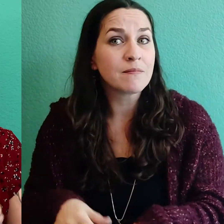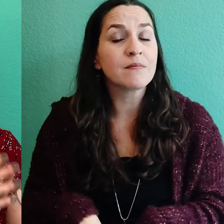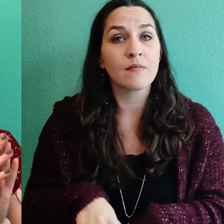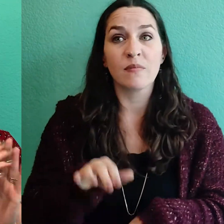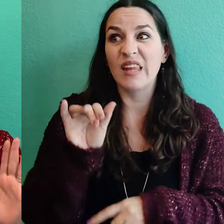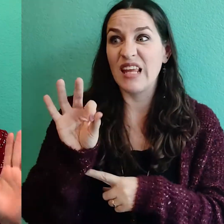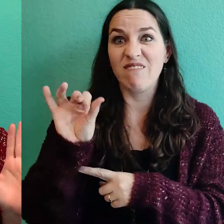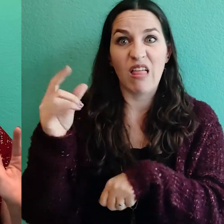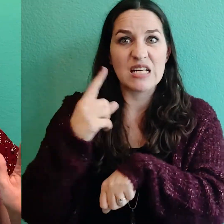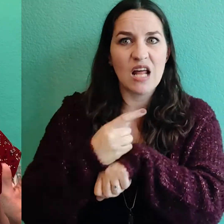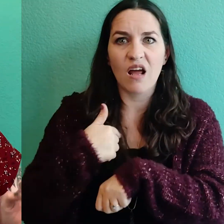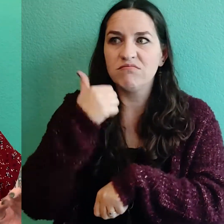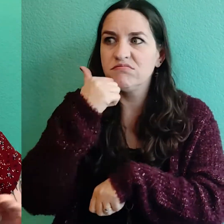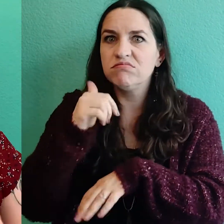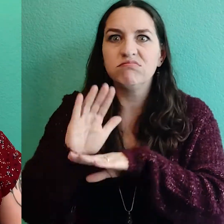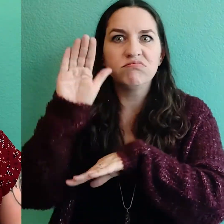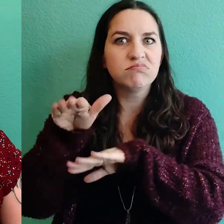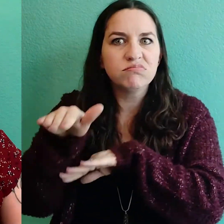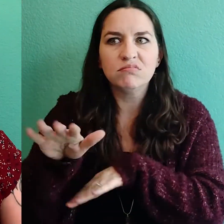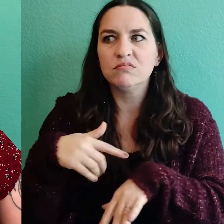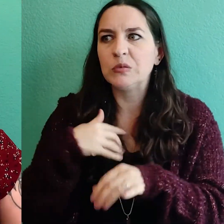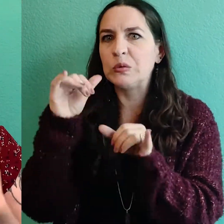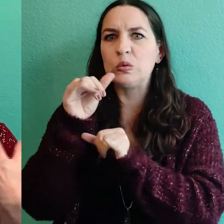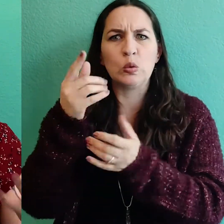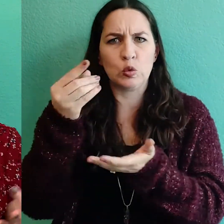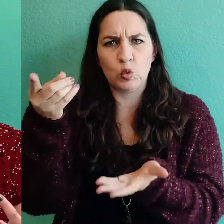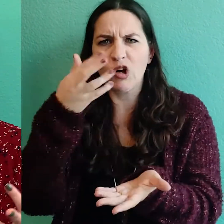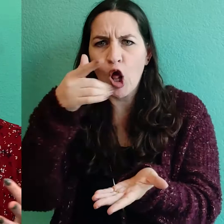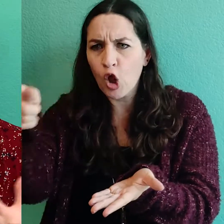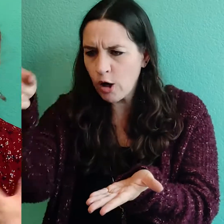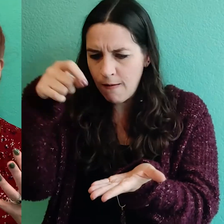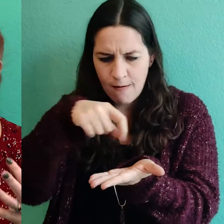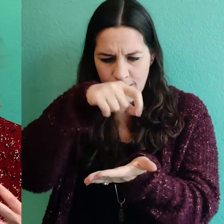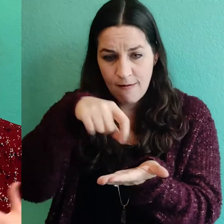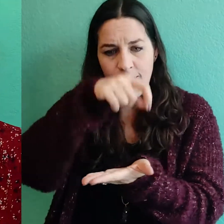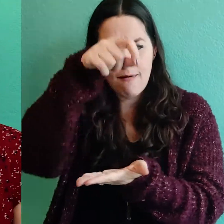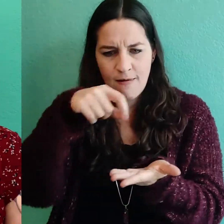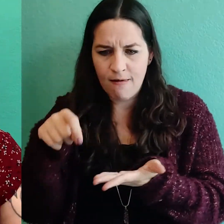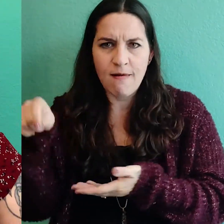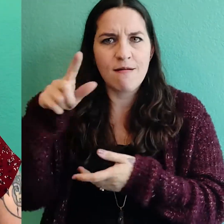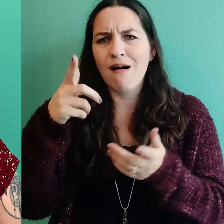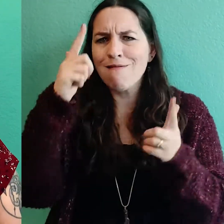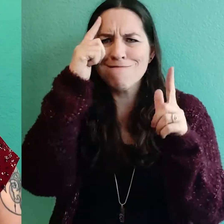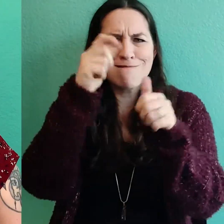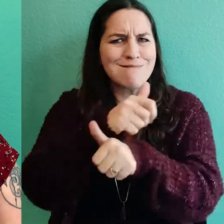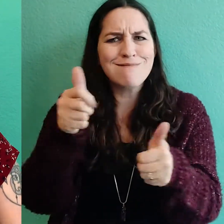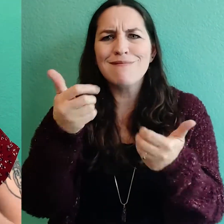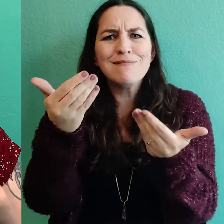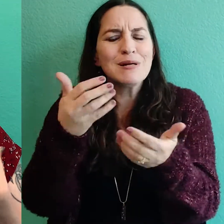Maybe the line is like a roller coaster. If it's talking about how you're feeling, things you're going through in your daily life, use lines